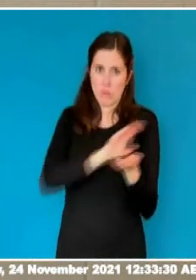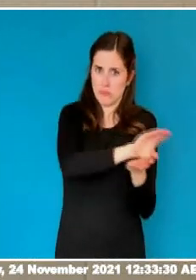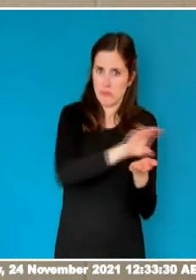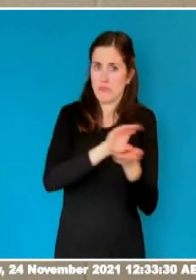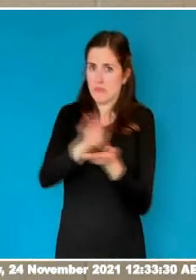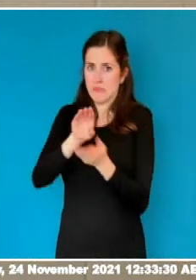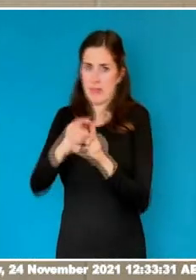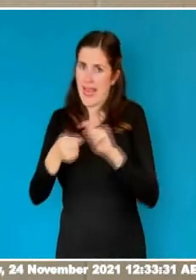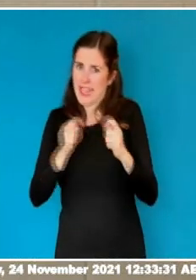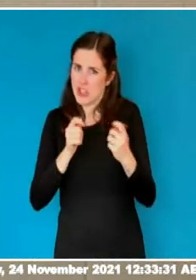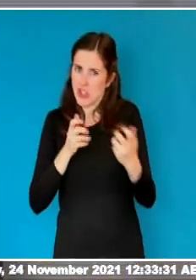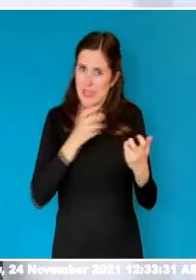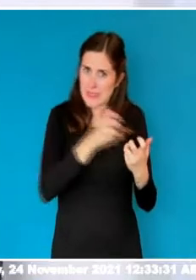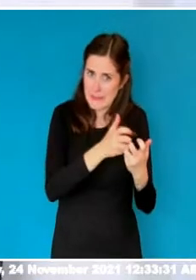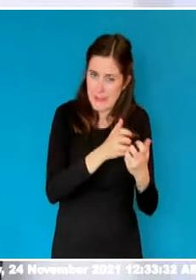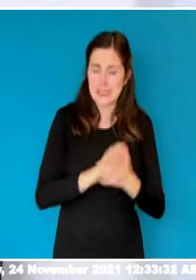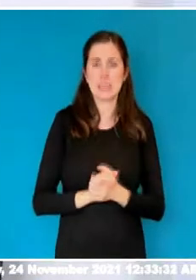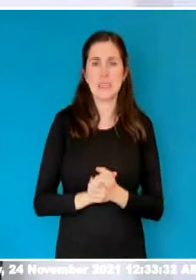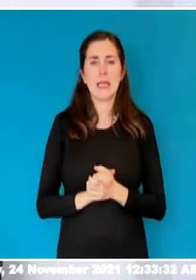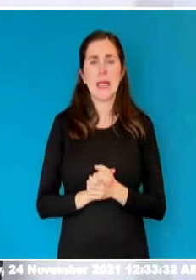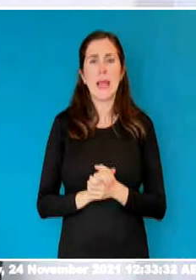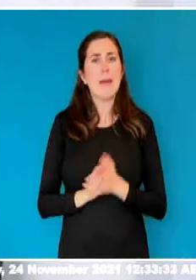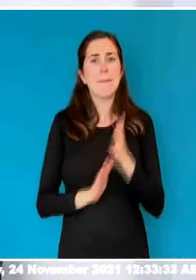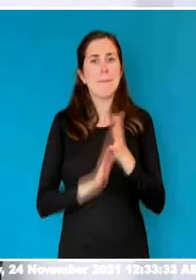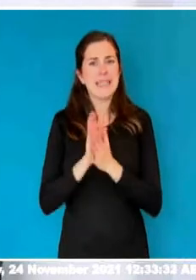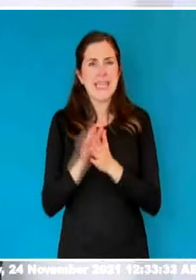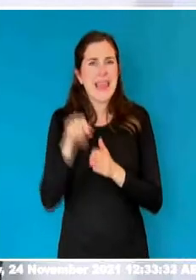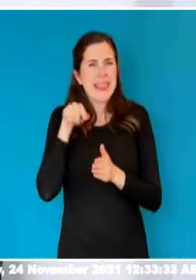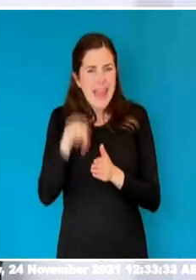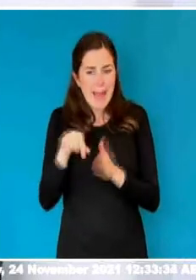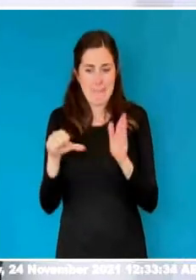if there is a cost --- from the performance of the employee?